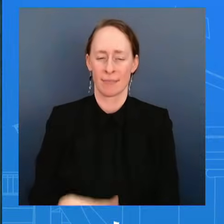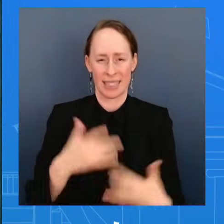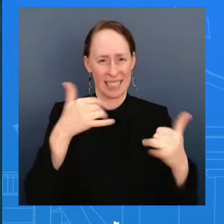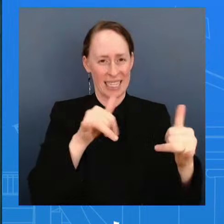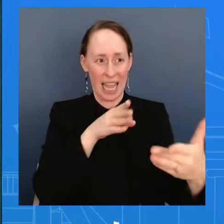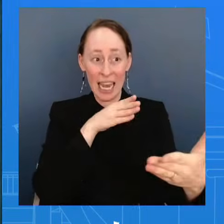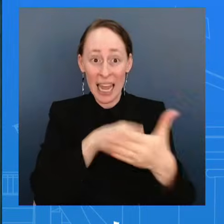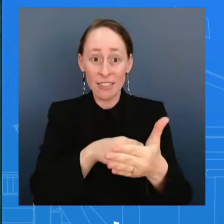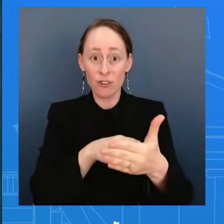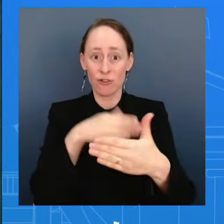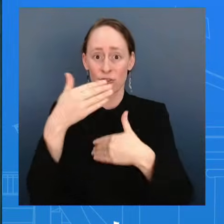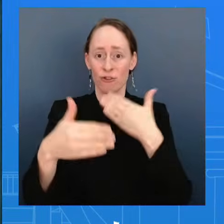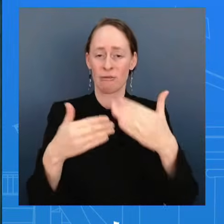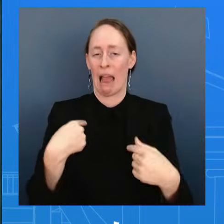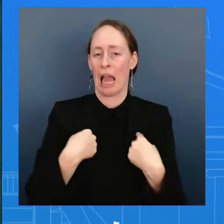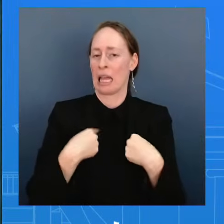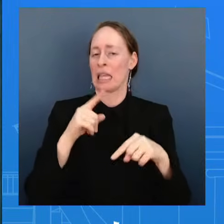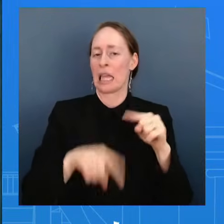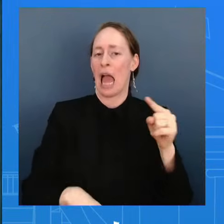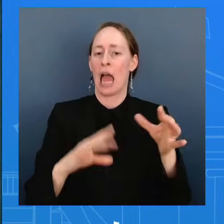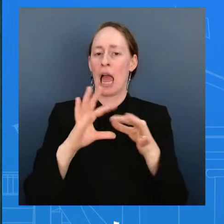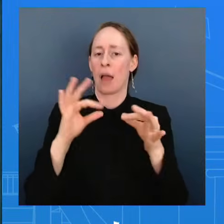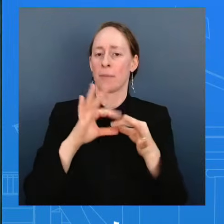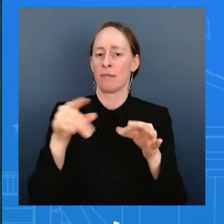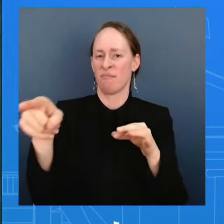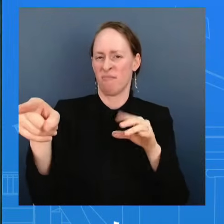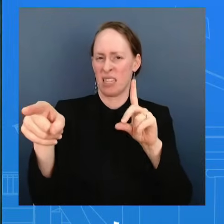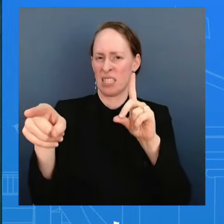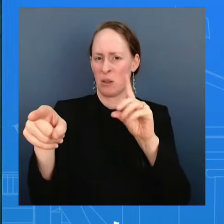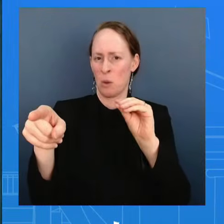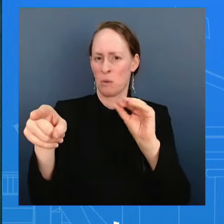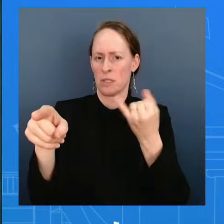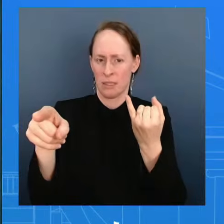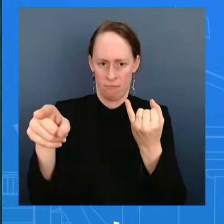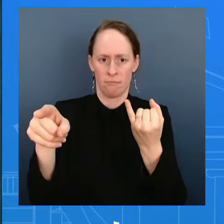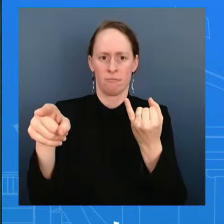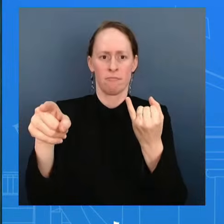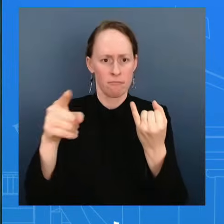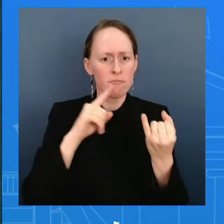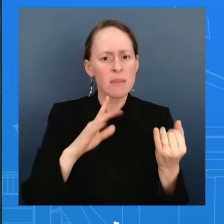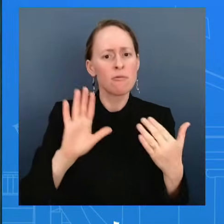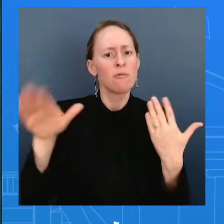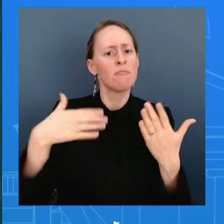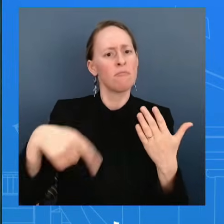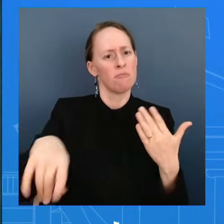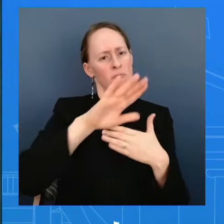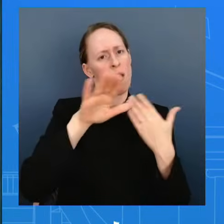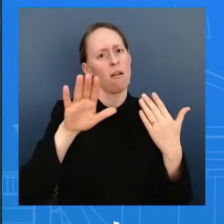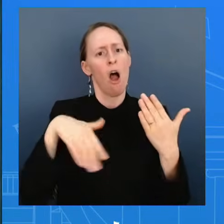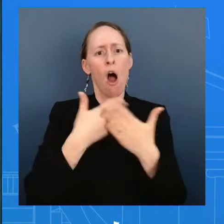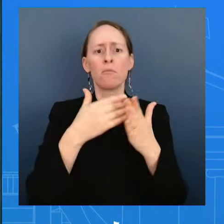the vice president has -- had played in advising or crafting some of this administration's signature equity policies,